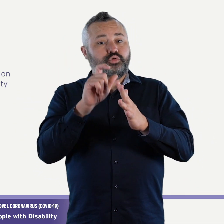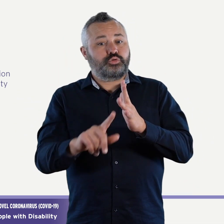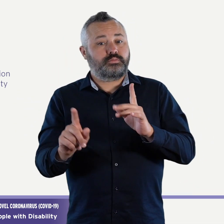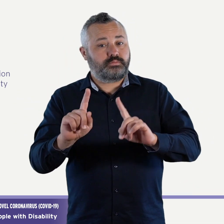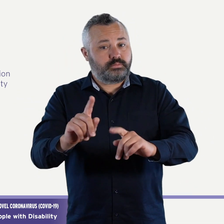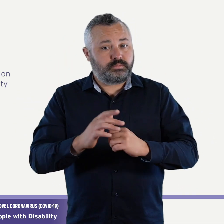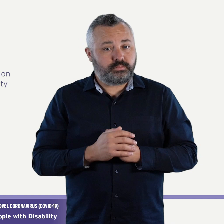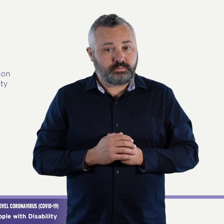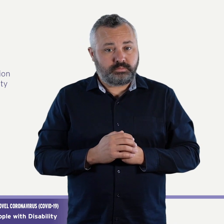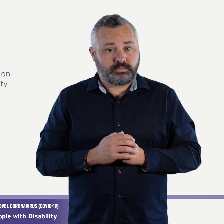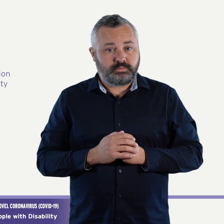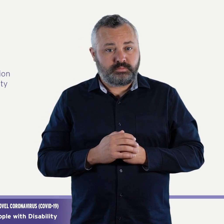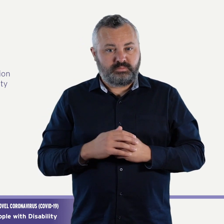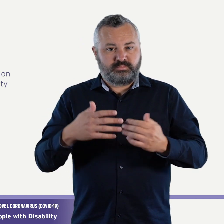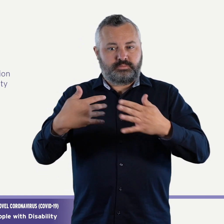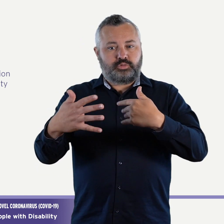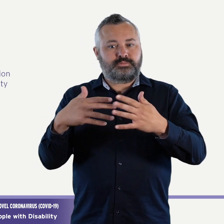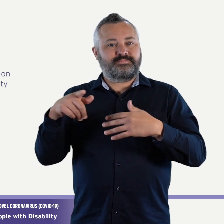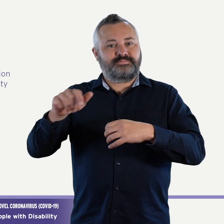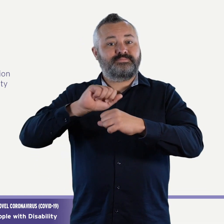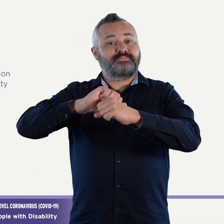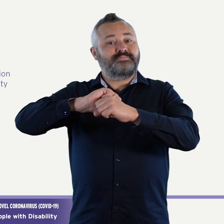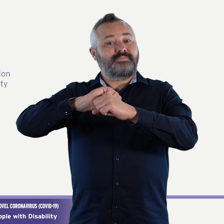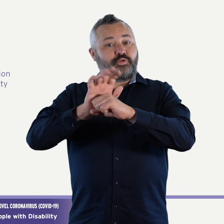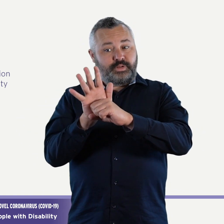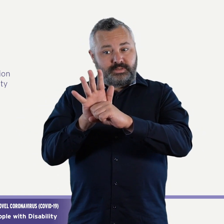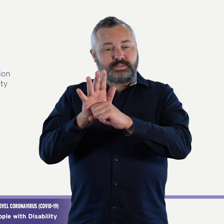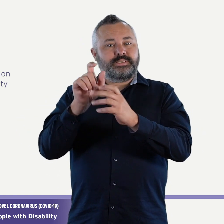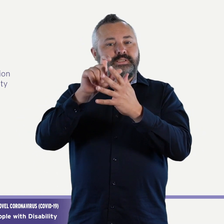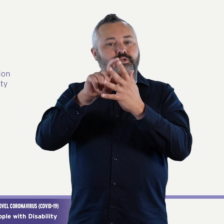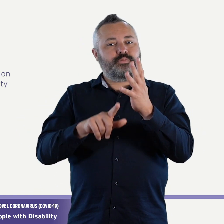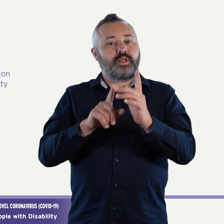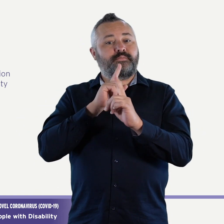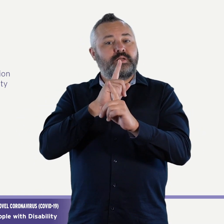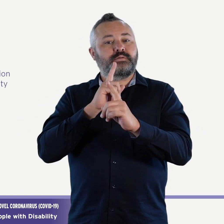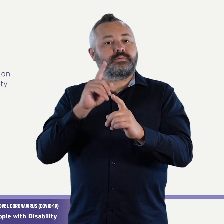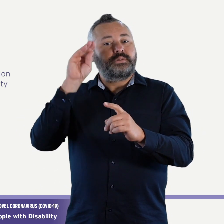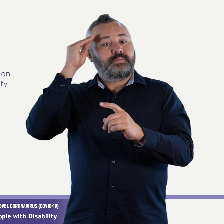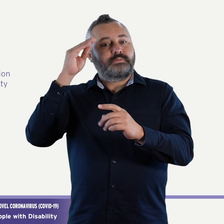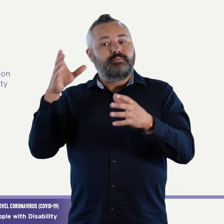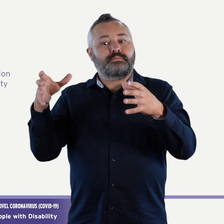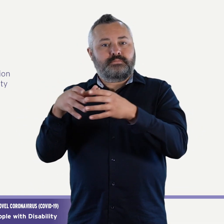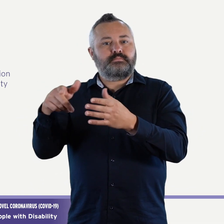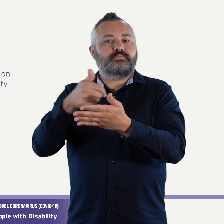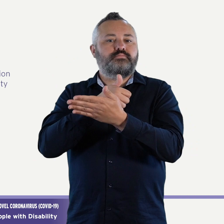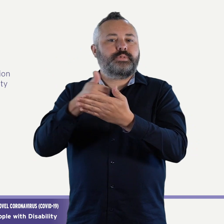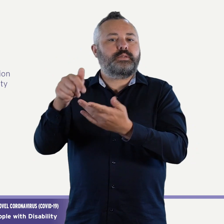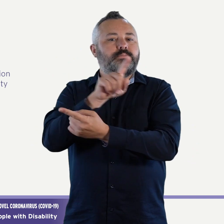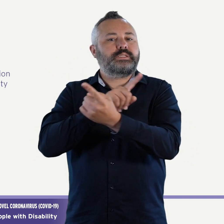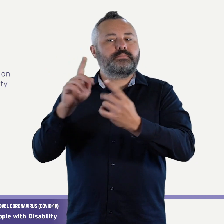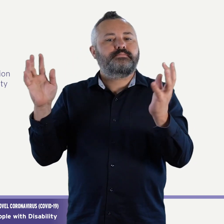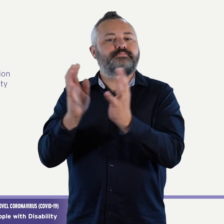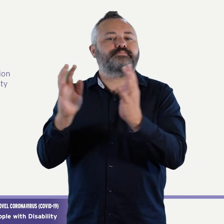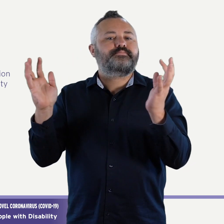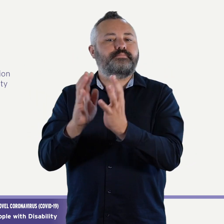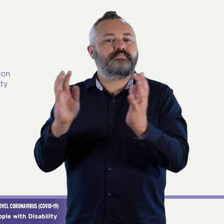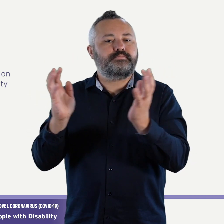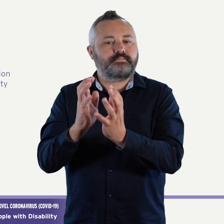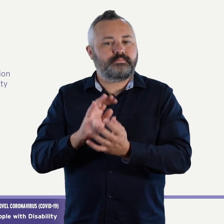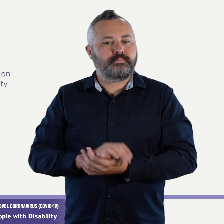Conduct regular meetings of the COVID-19 Disability Advisory Committee.